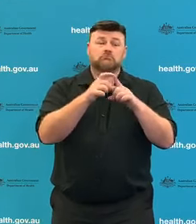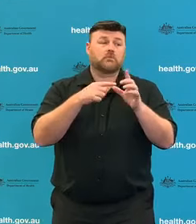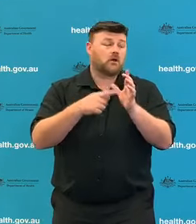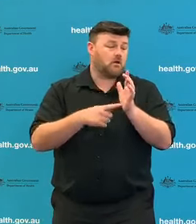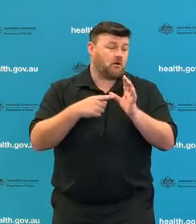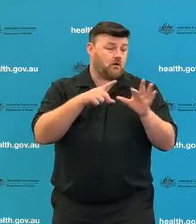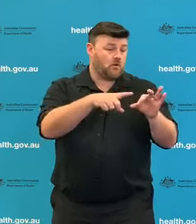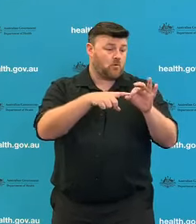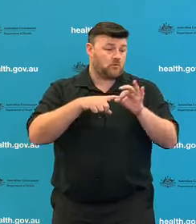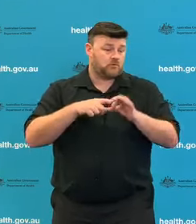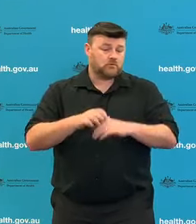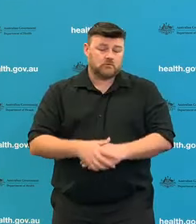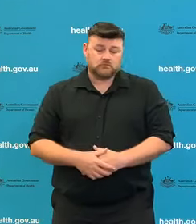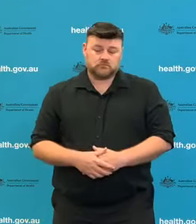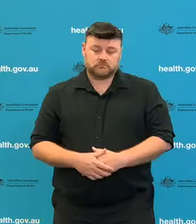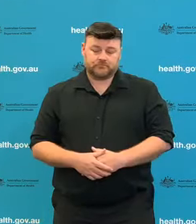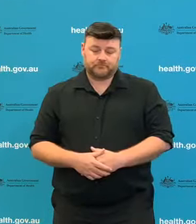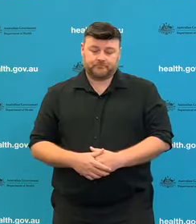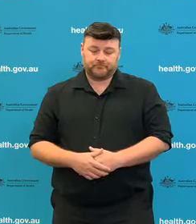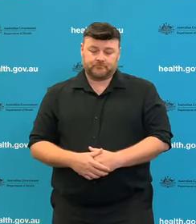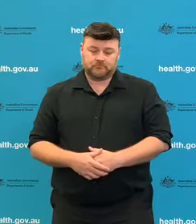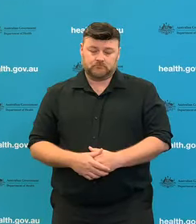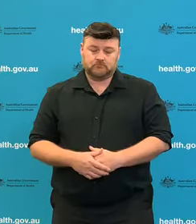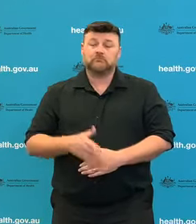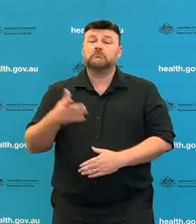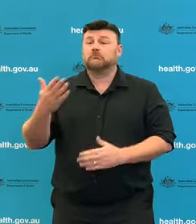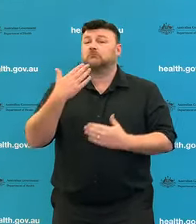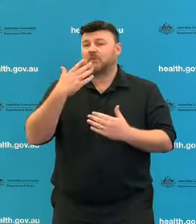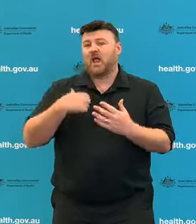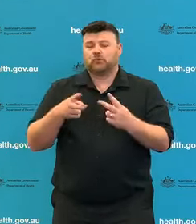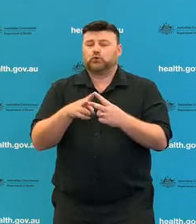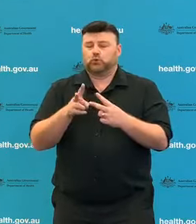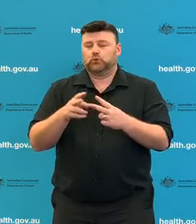Reporter: Thank you. I've actually got 2 questions. The first one is about